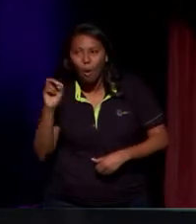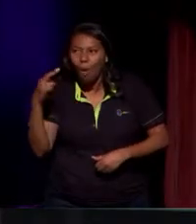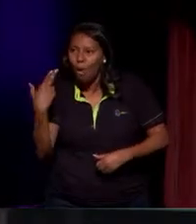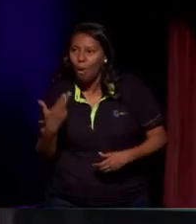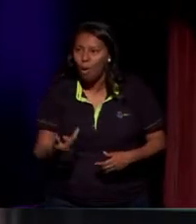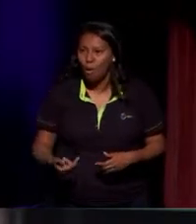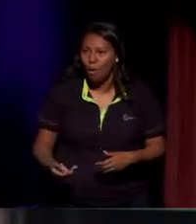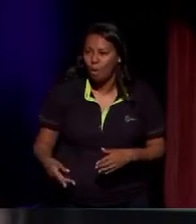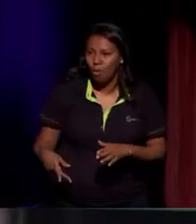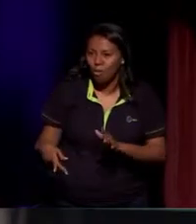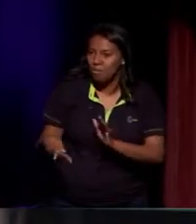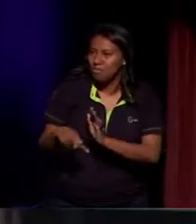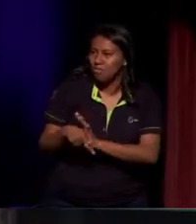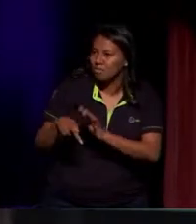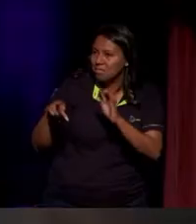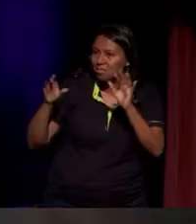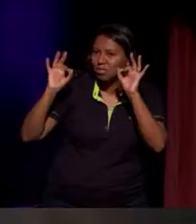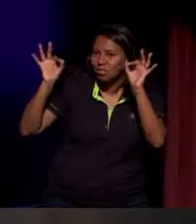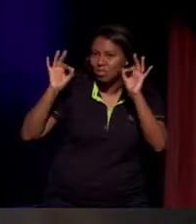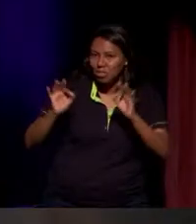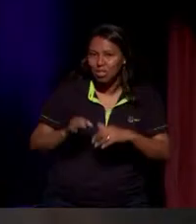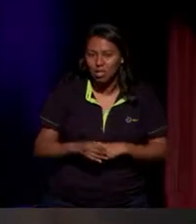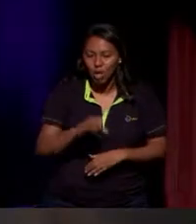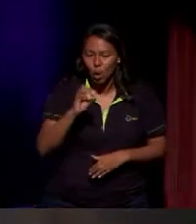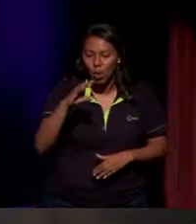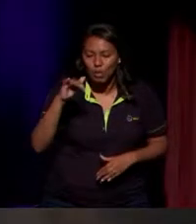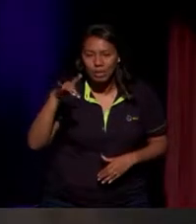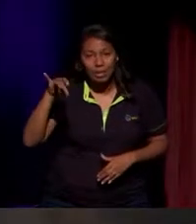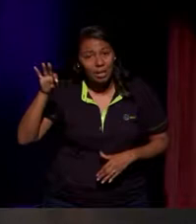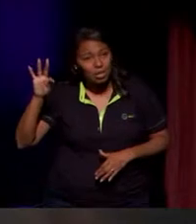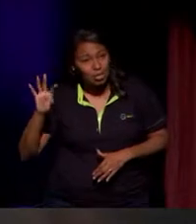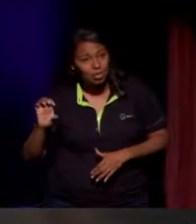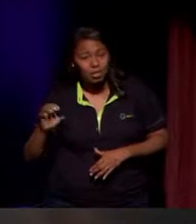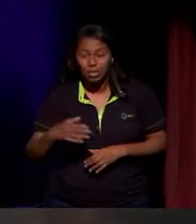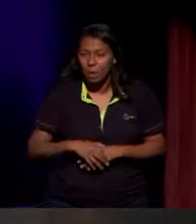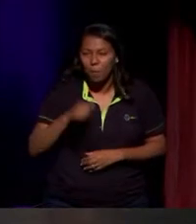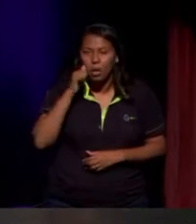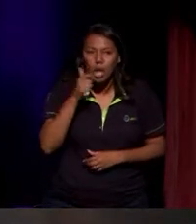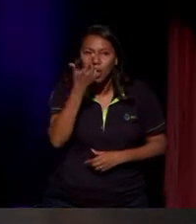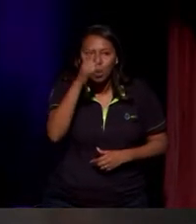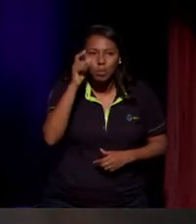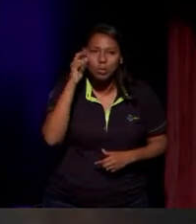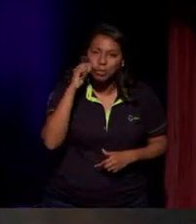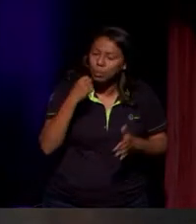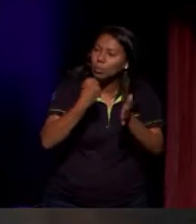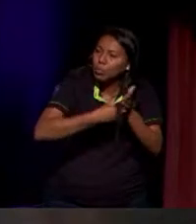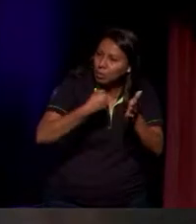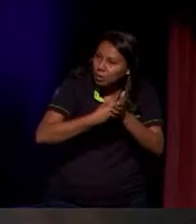of the West that women in other cultures must fight to have the right to consume.